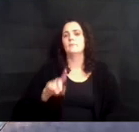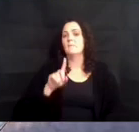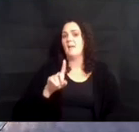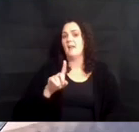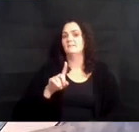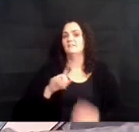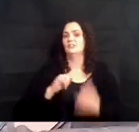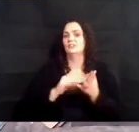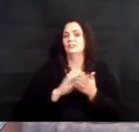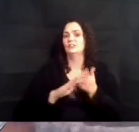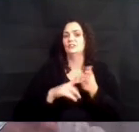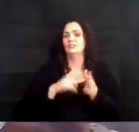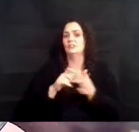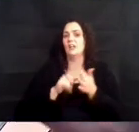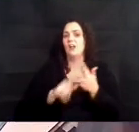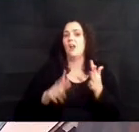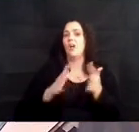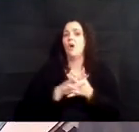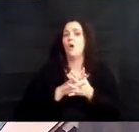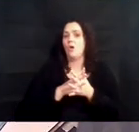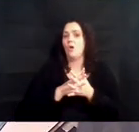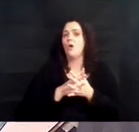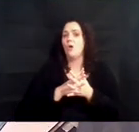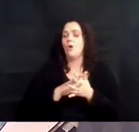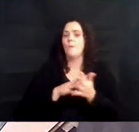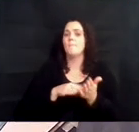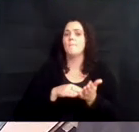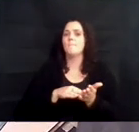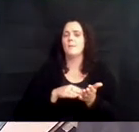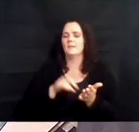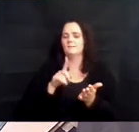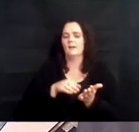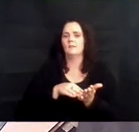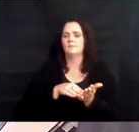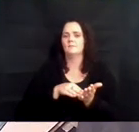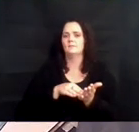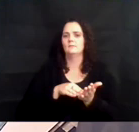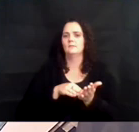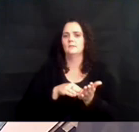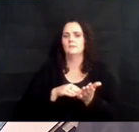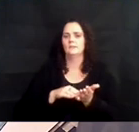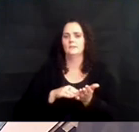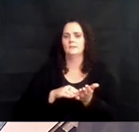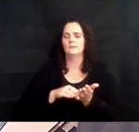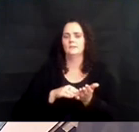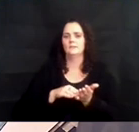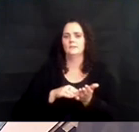to the teacup. Okay, just a little bit, just a minute movement and then I'm gonna take another frame.